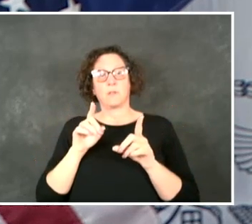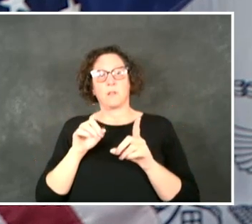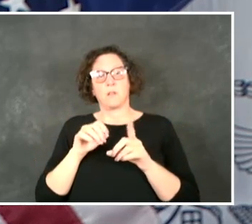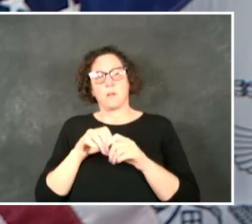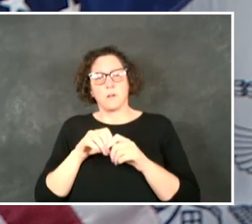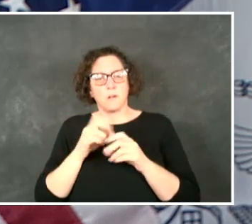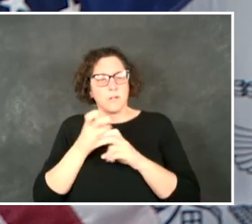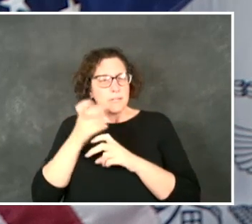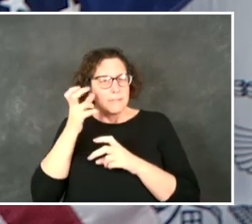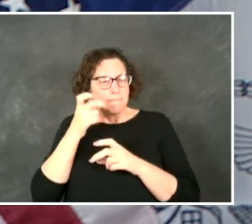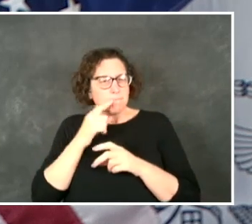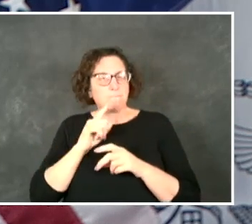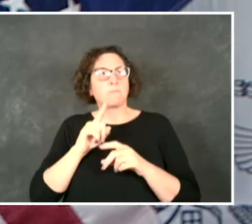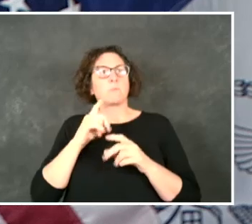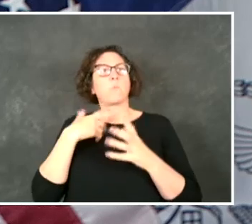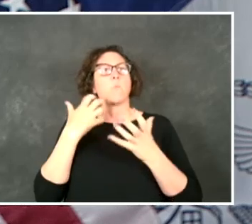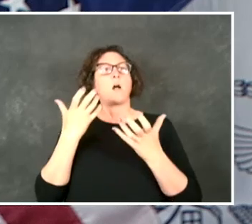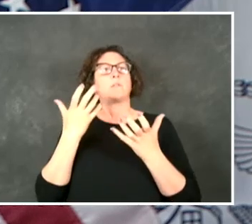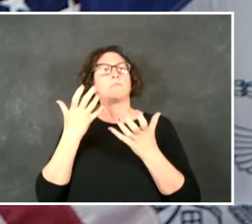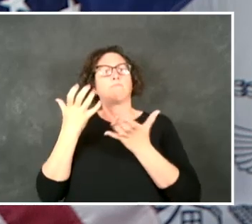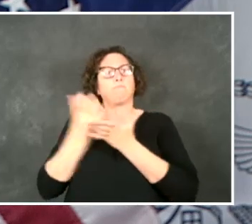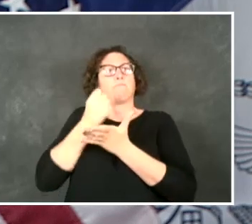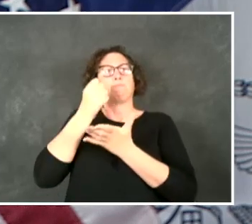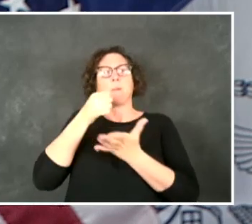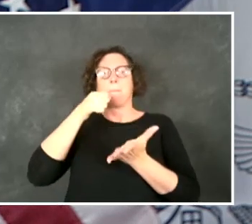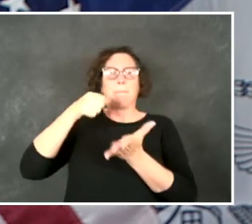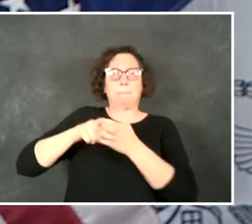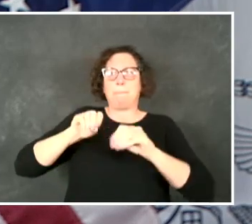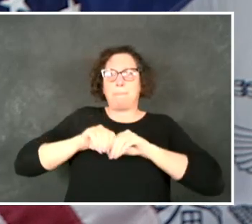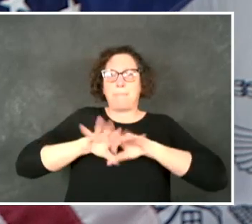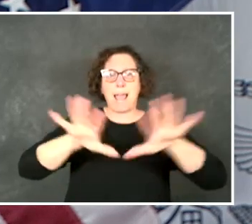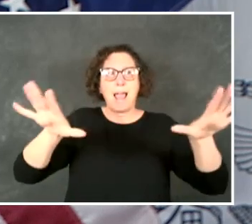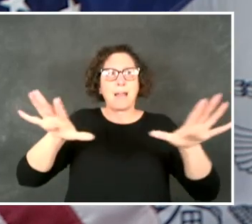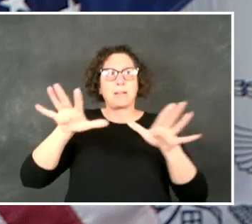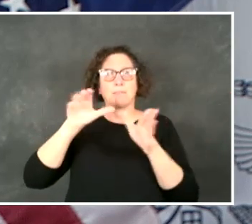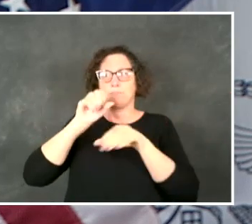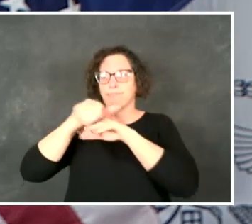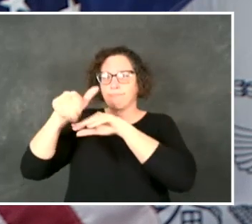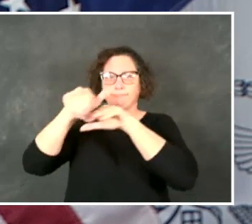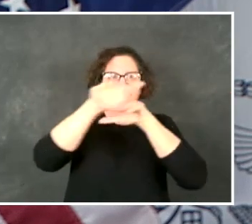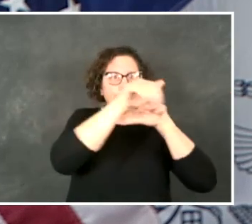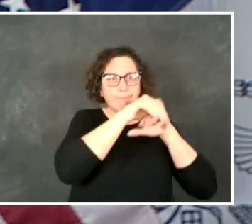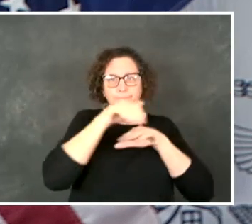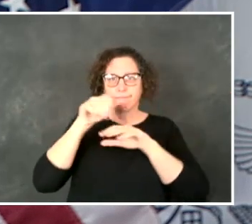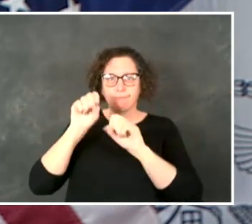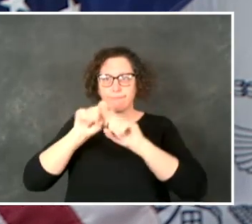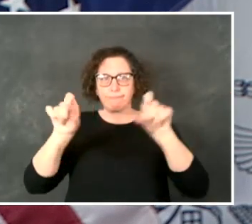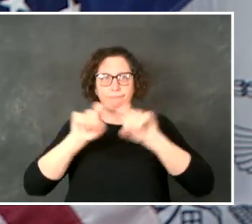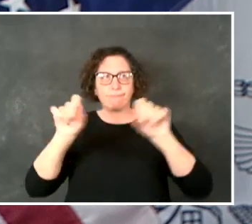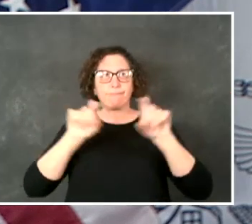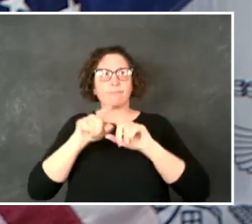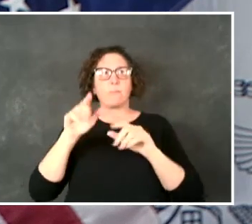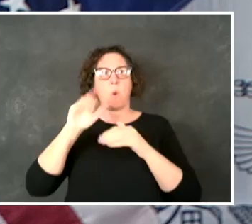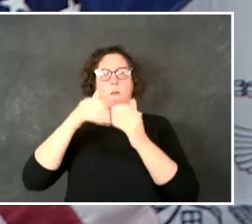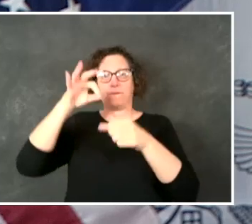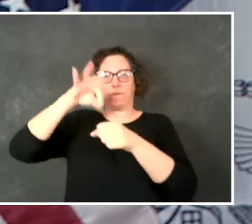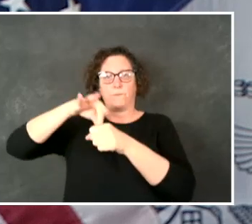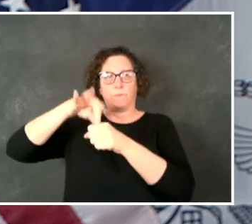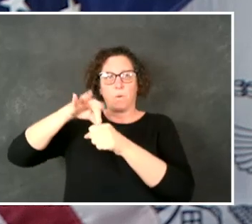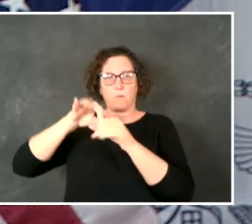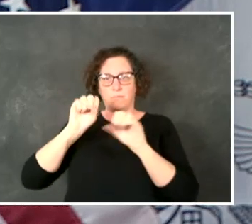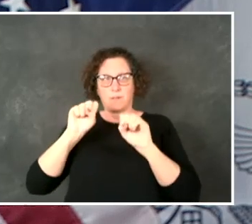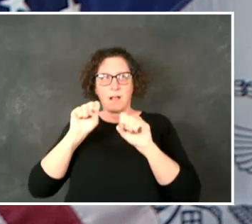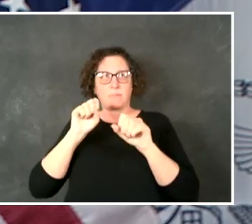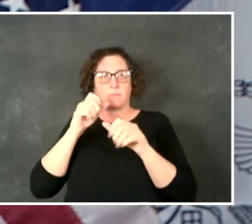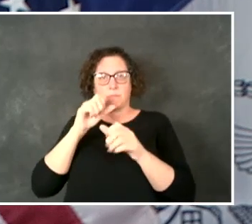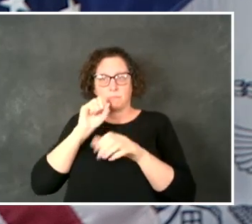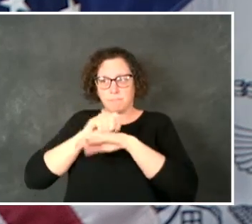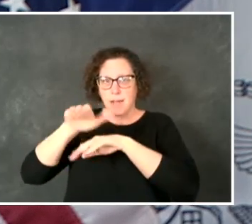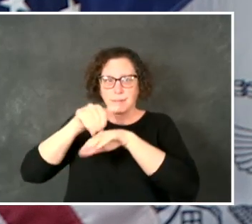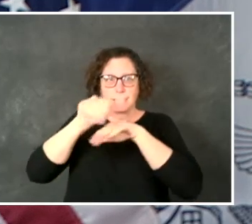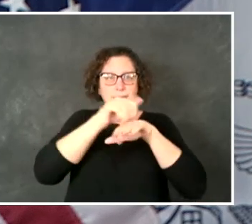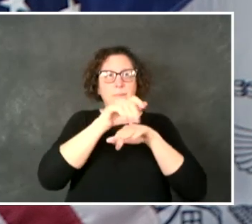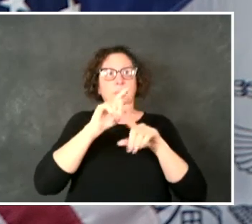ANONUNEDC LAST